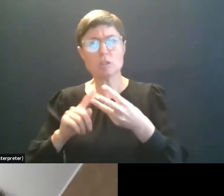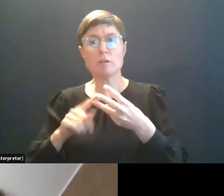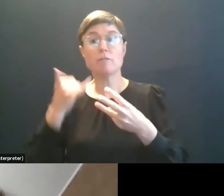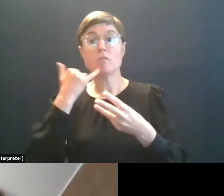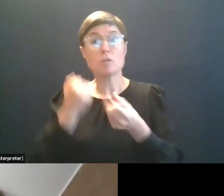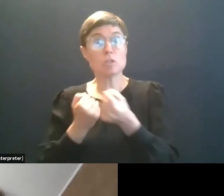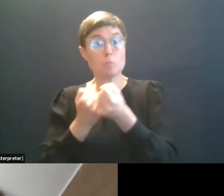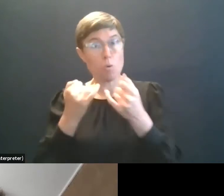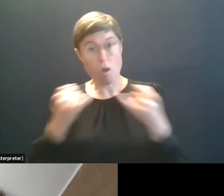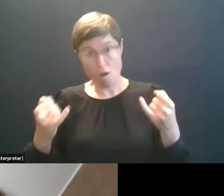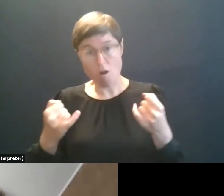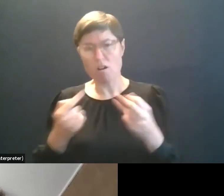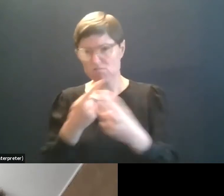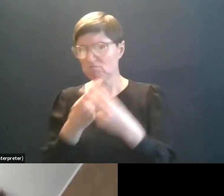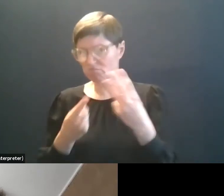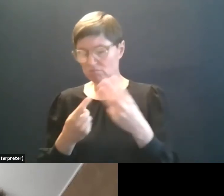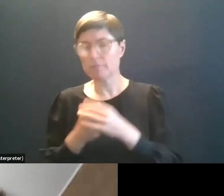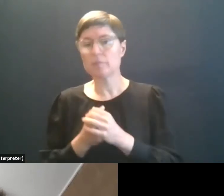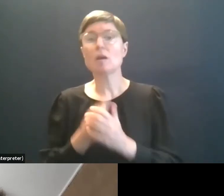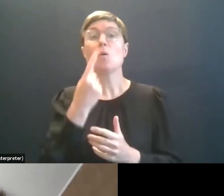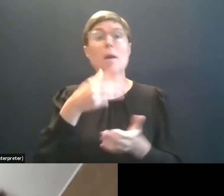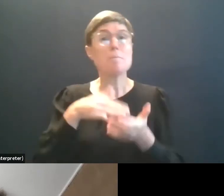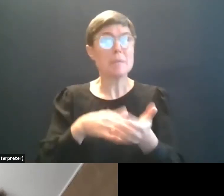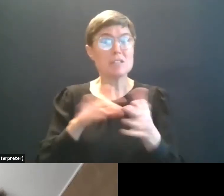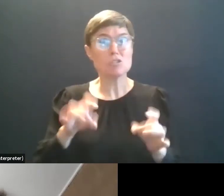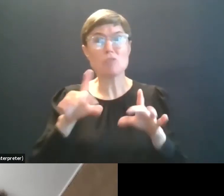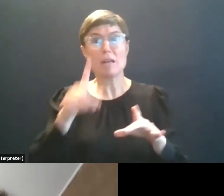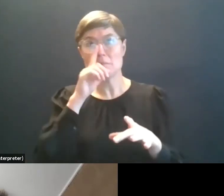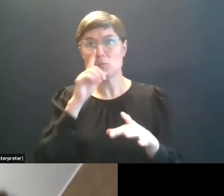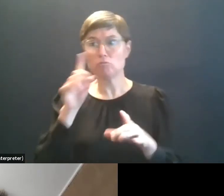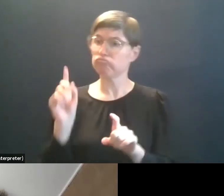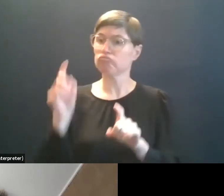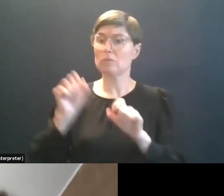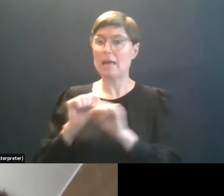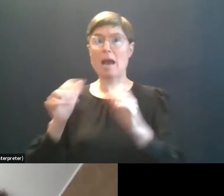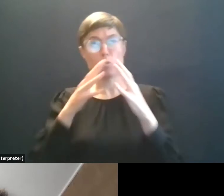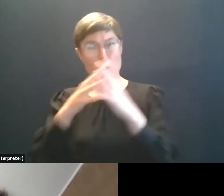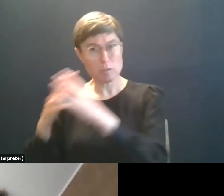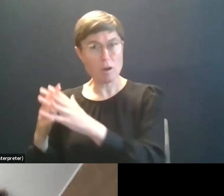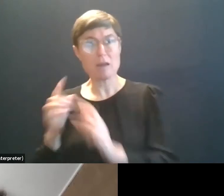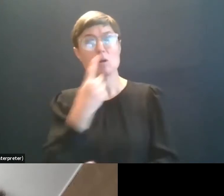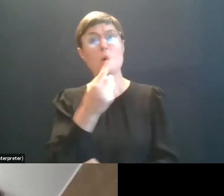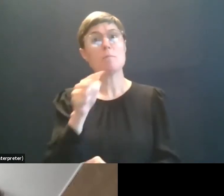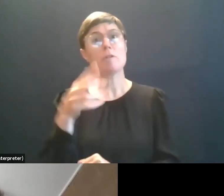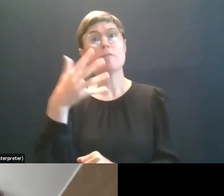had a million Australians visit the website - 1.5 million engaged in the peer support